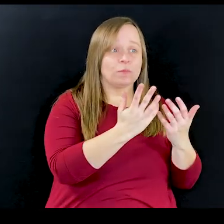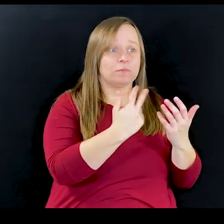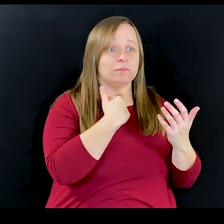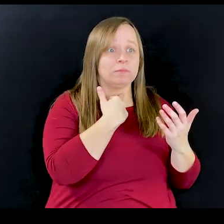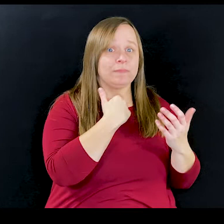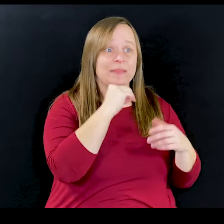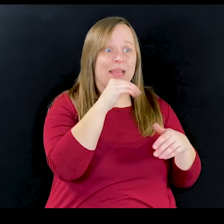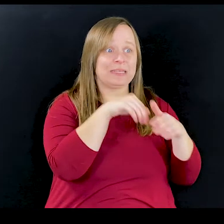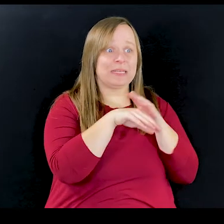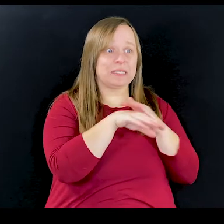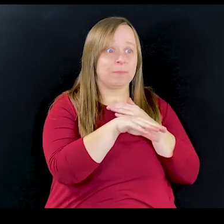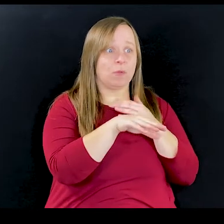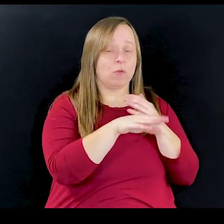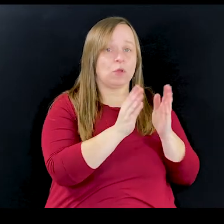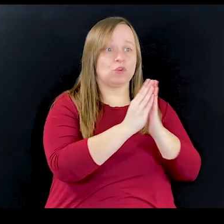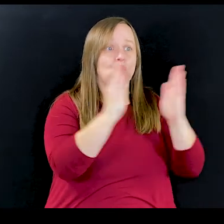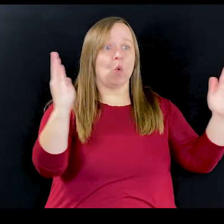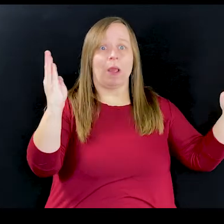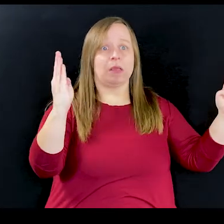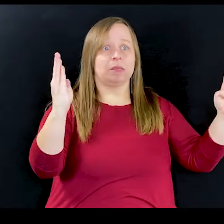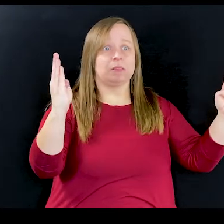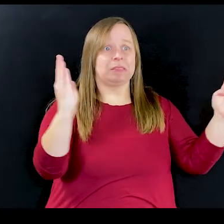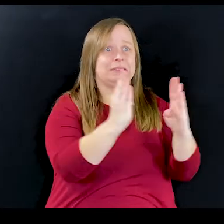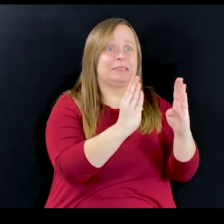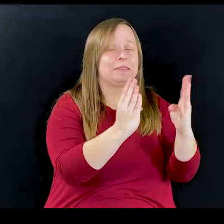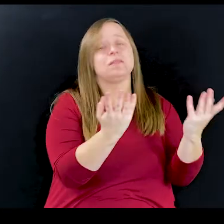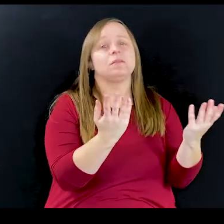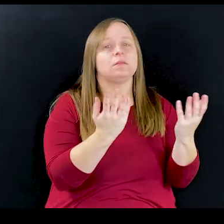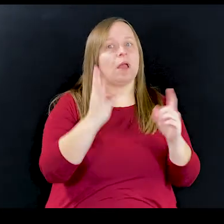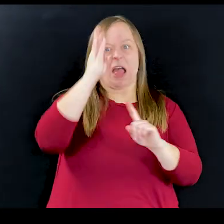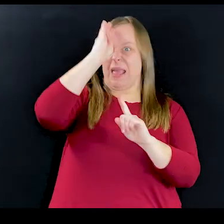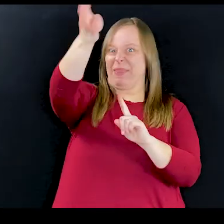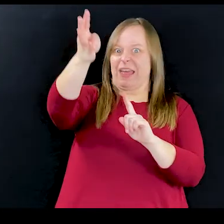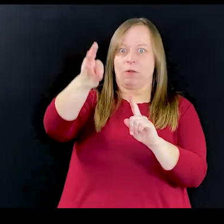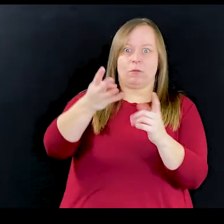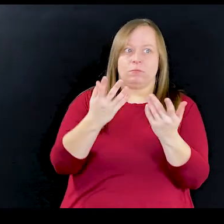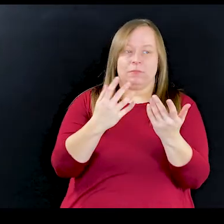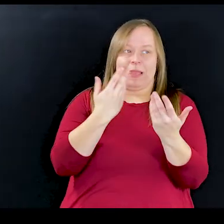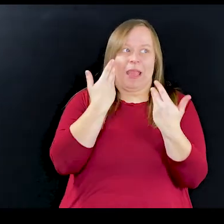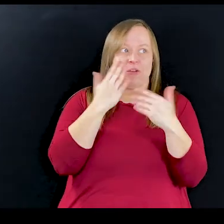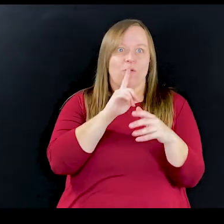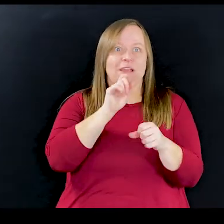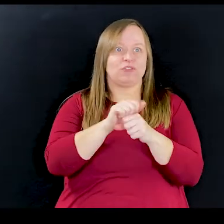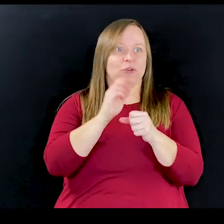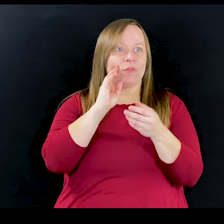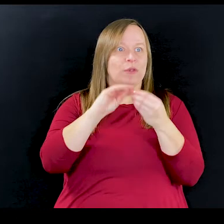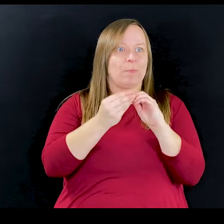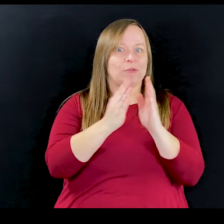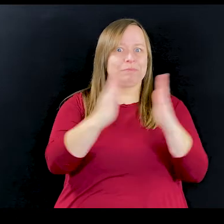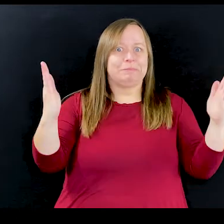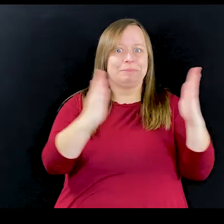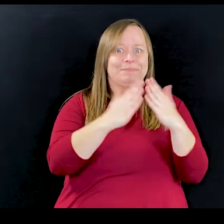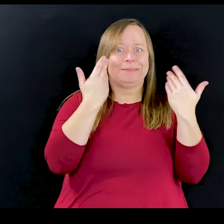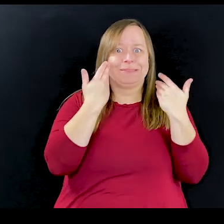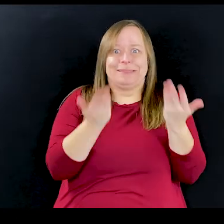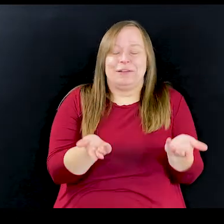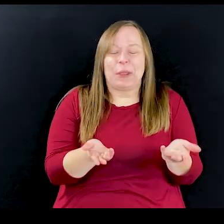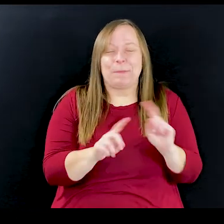because it was not accessible because the doorway is not wide enough-- this is all hypothetical, by the way. I don't actually know how wide the Hudson